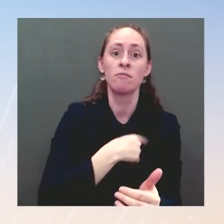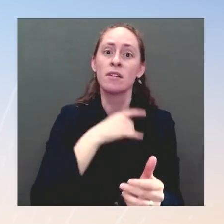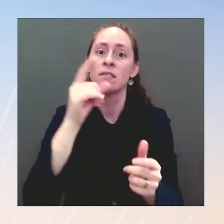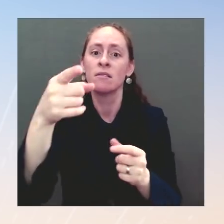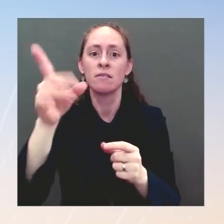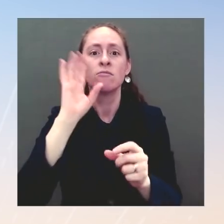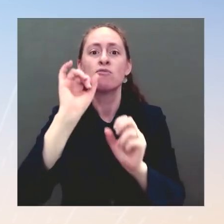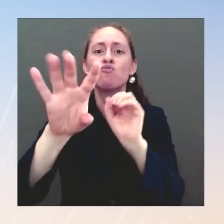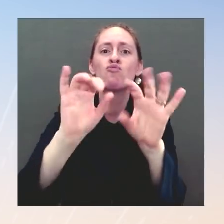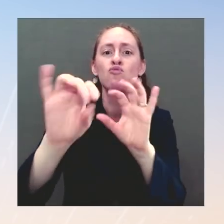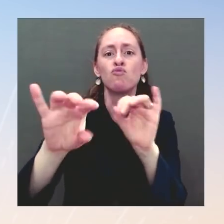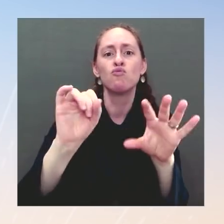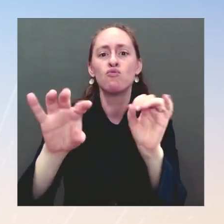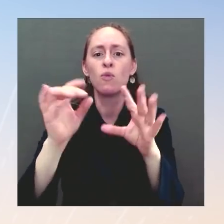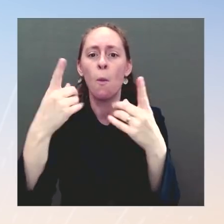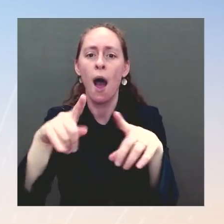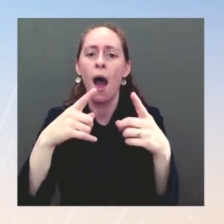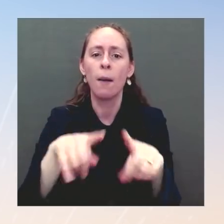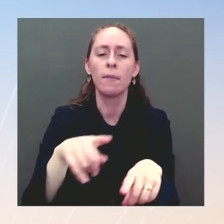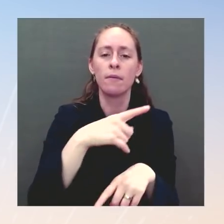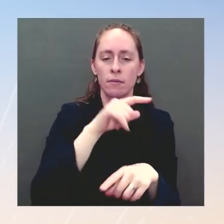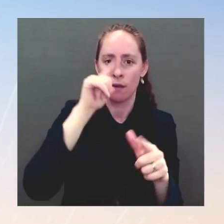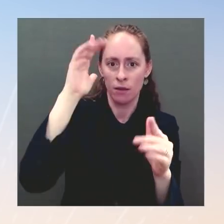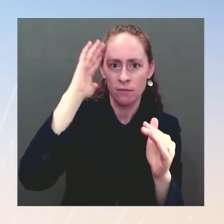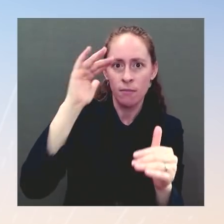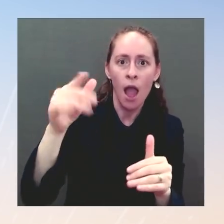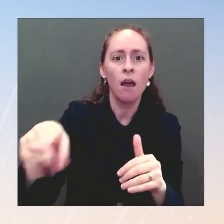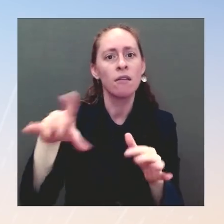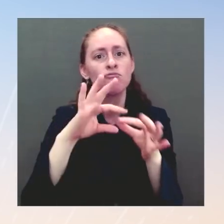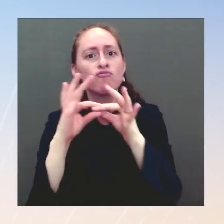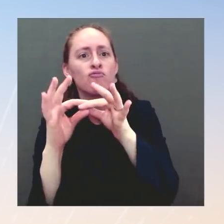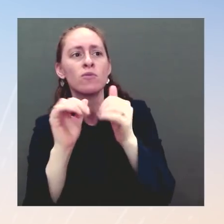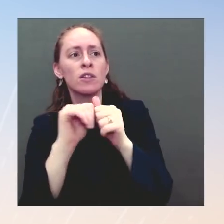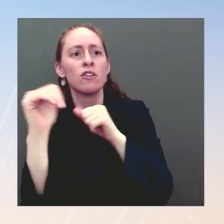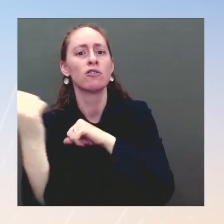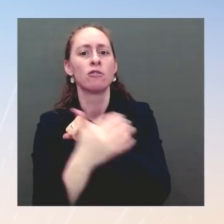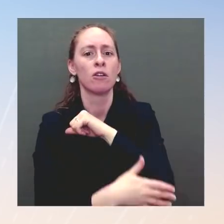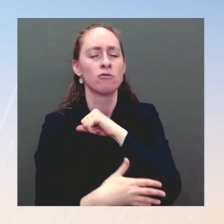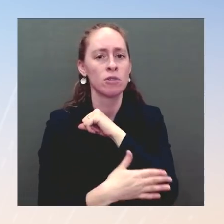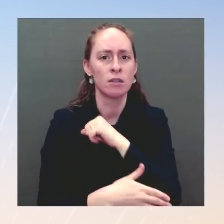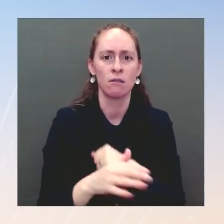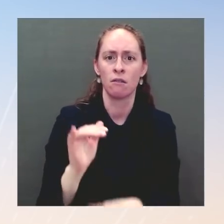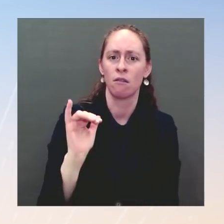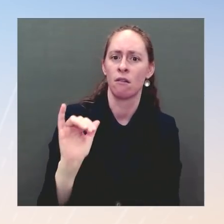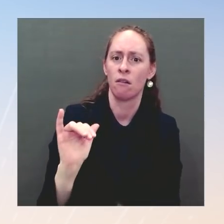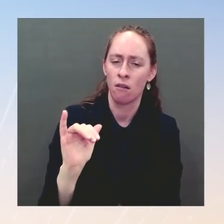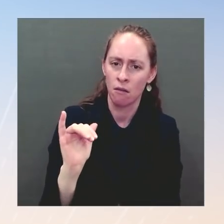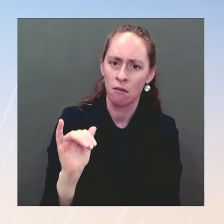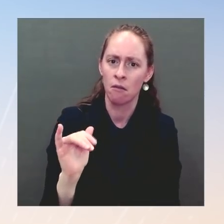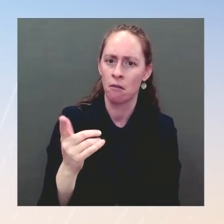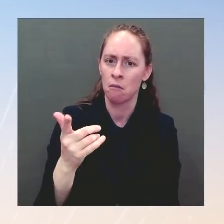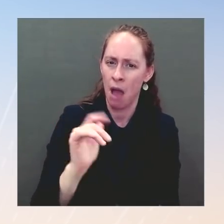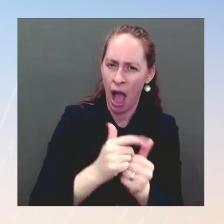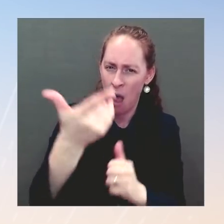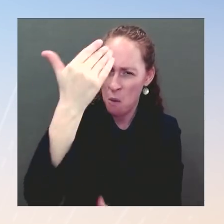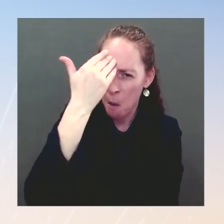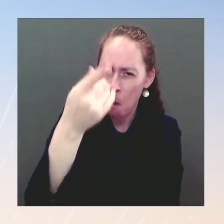from Russia's actions that have led to that conclusion, that assessment? Ms. Psaki: Well, I think why I was conveying that